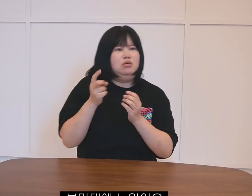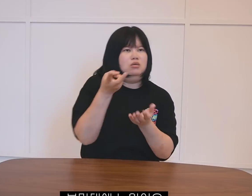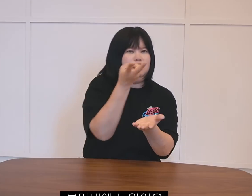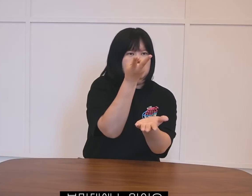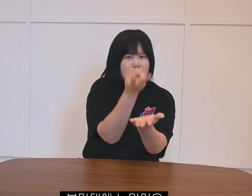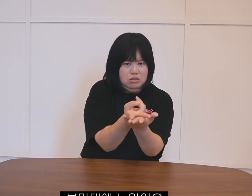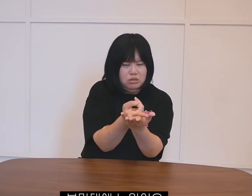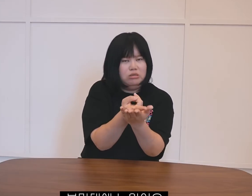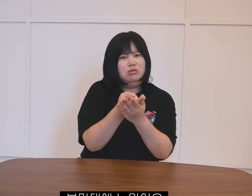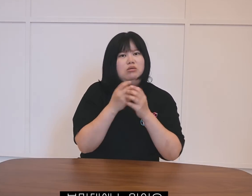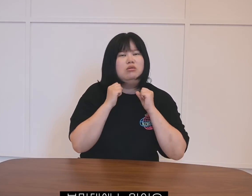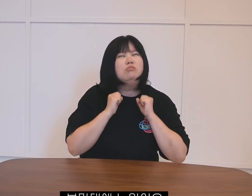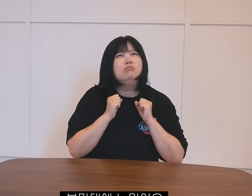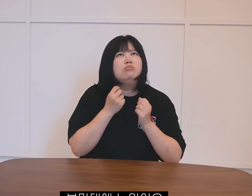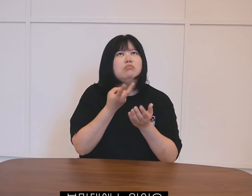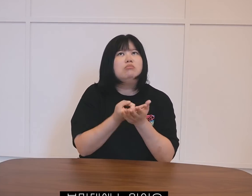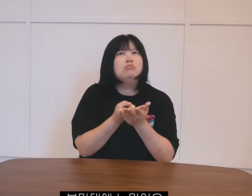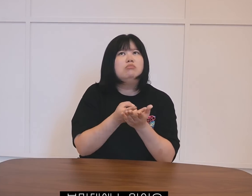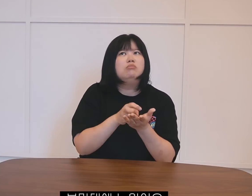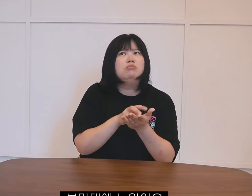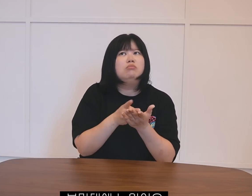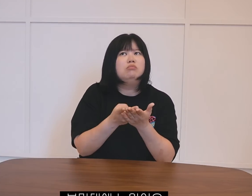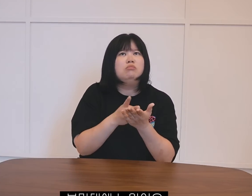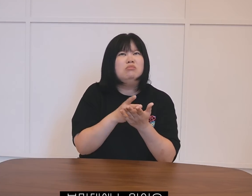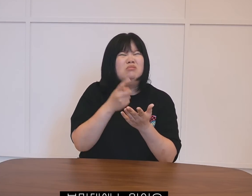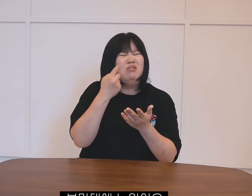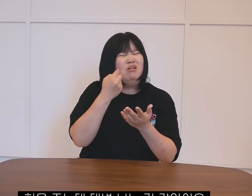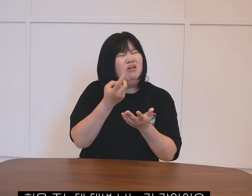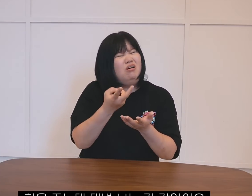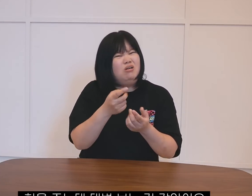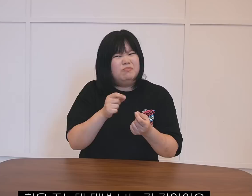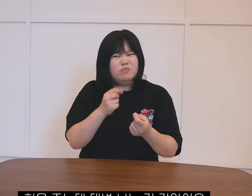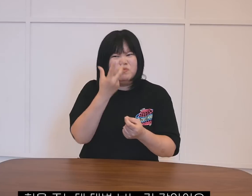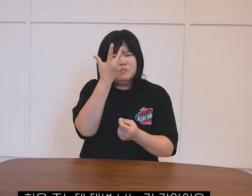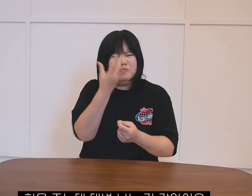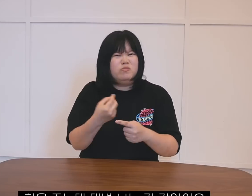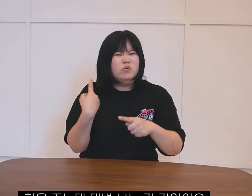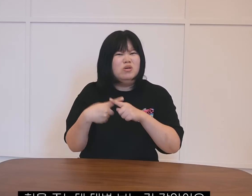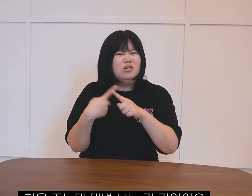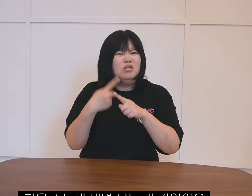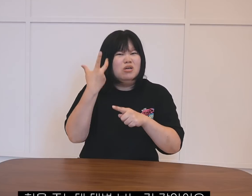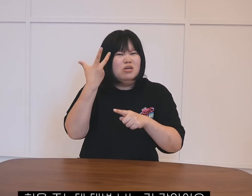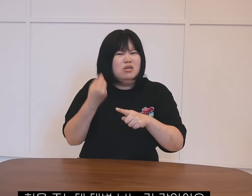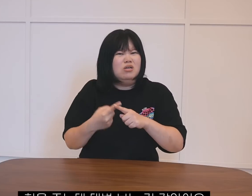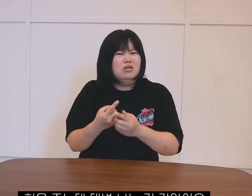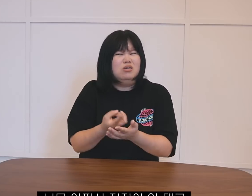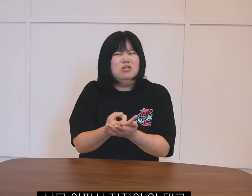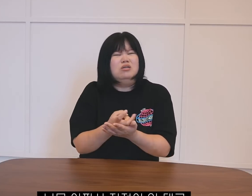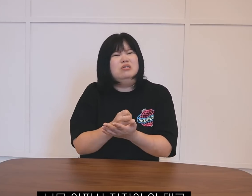I lay down on the delivery table. It gave me strength, but it felt like I was pooping.